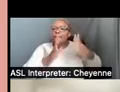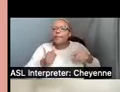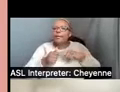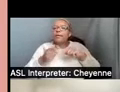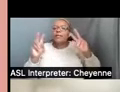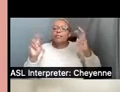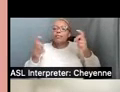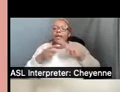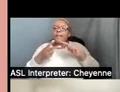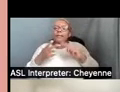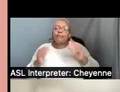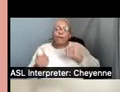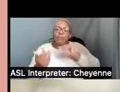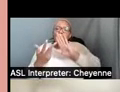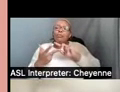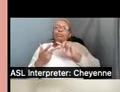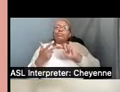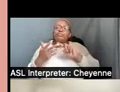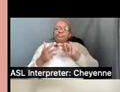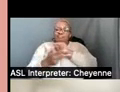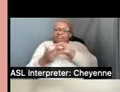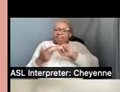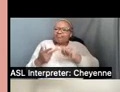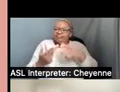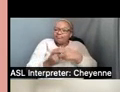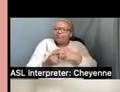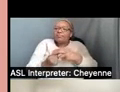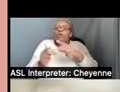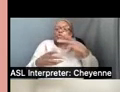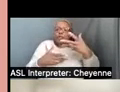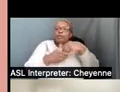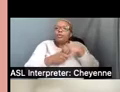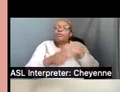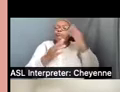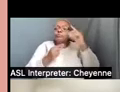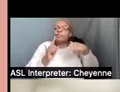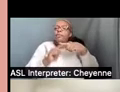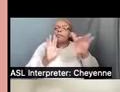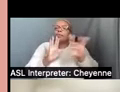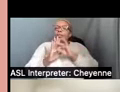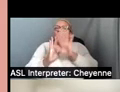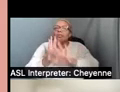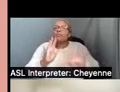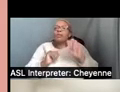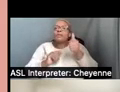filmmaker, topic and approach. All of that is consider and we tend to select approximately 10 projects.